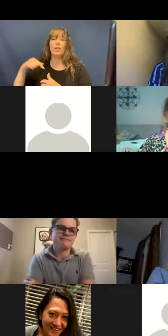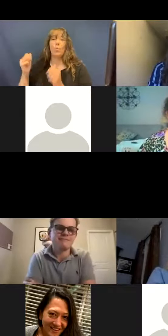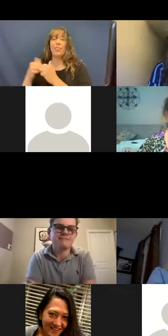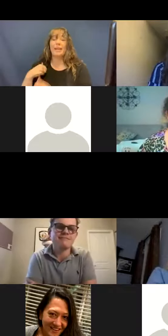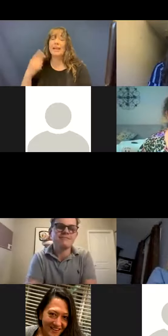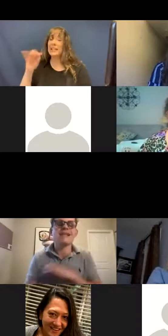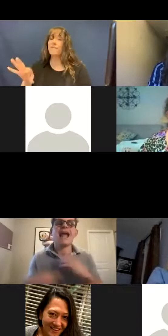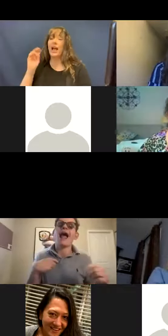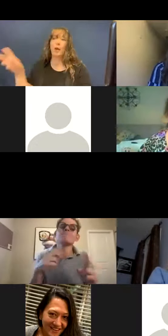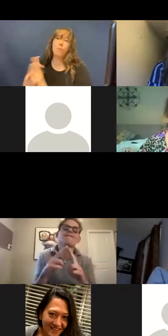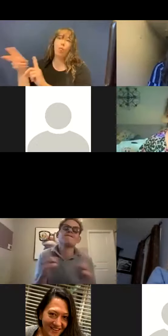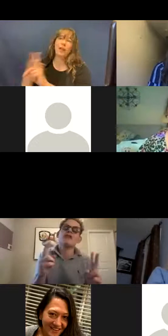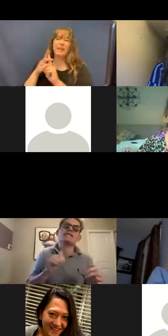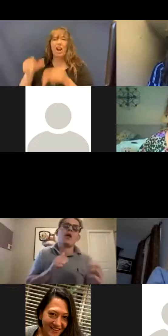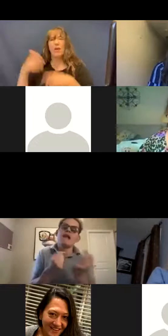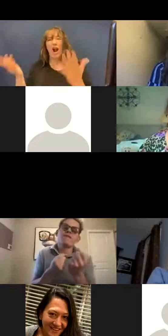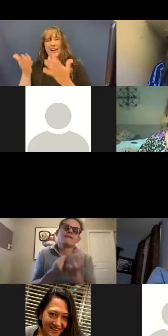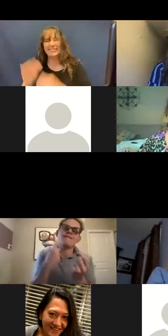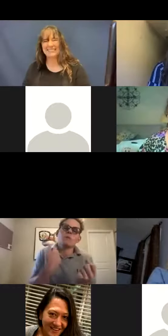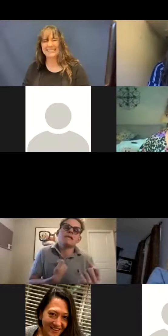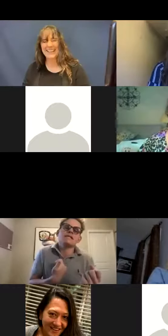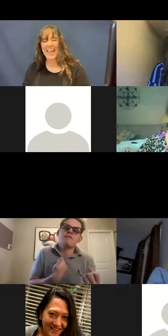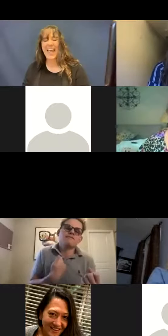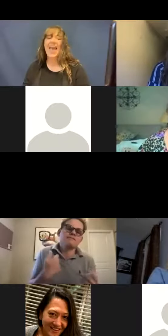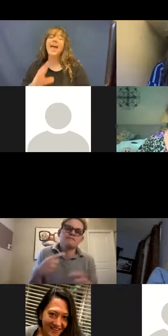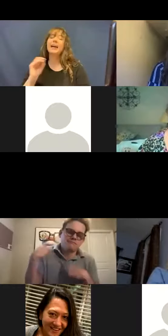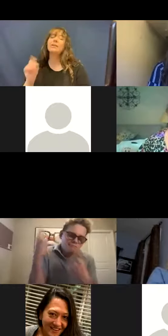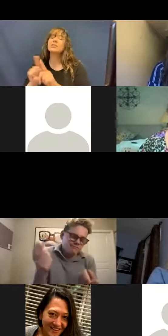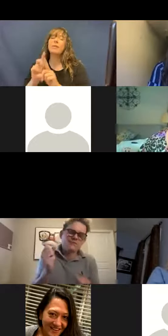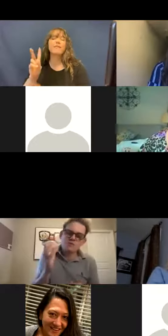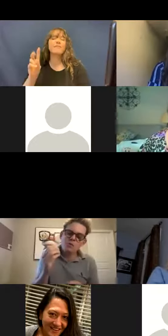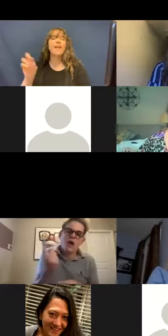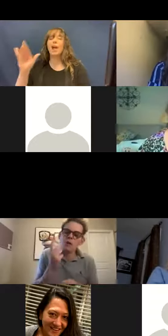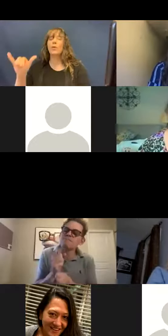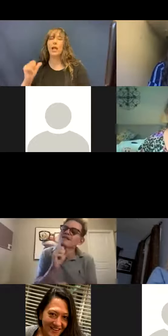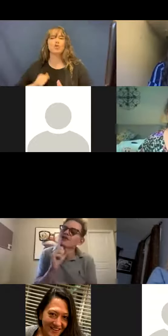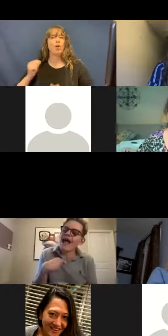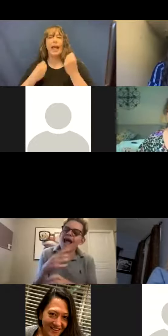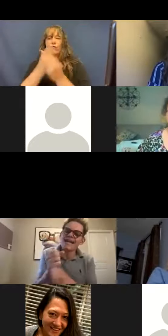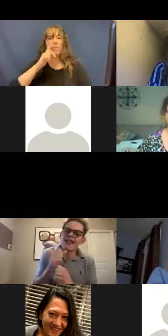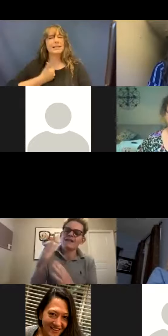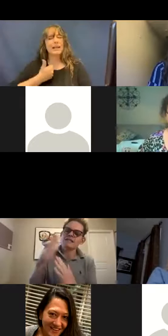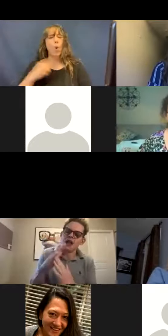them in, and here we are. I am a very assertive advocate for myself, have been. So I really